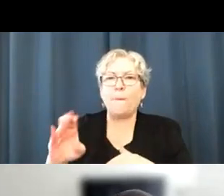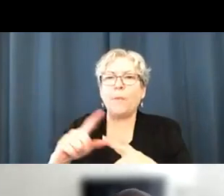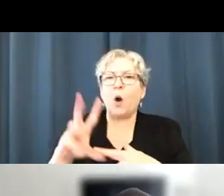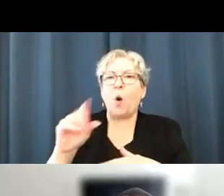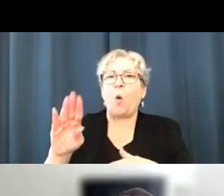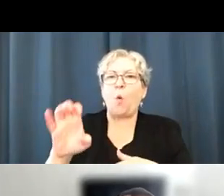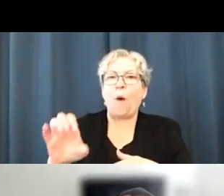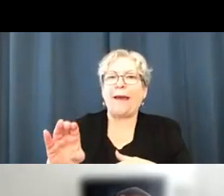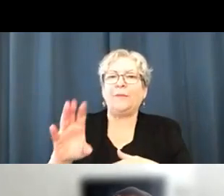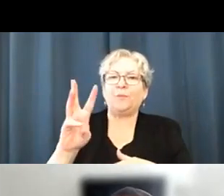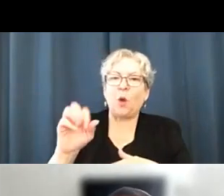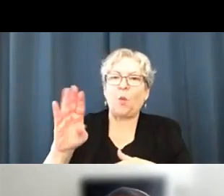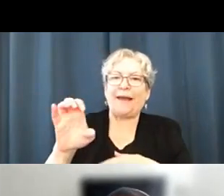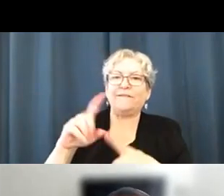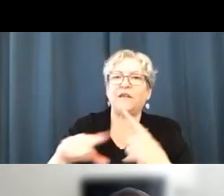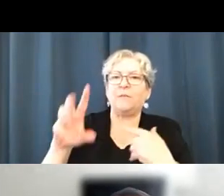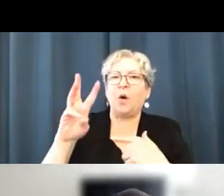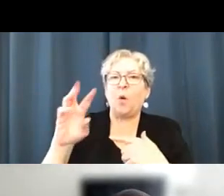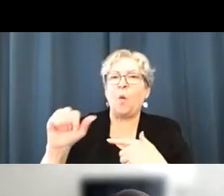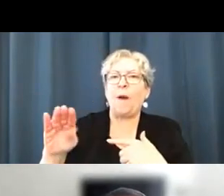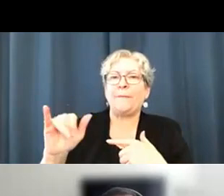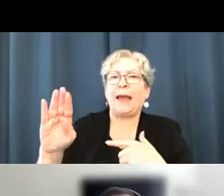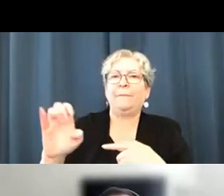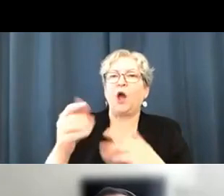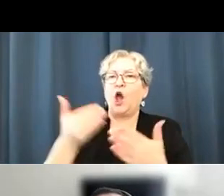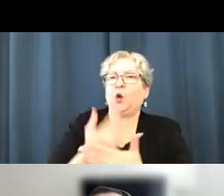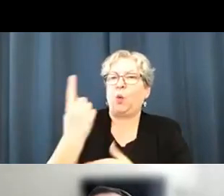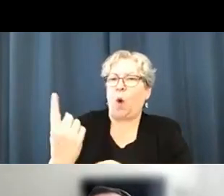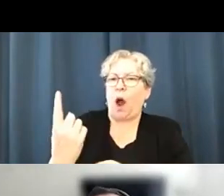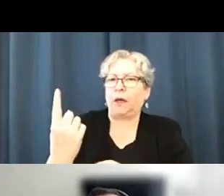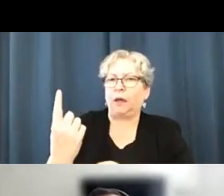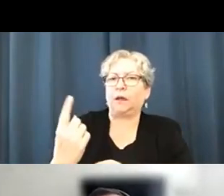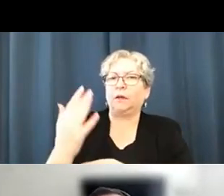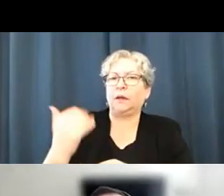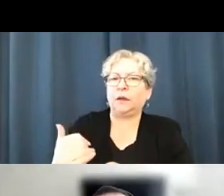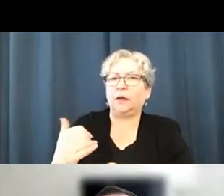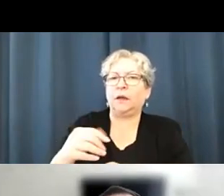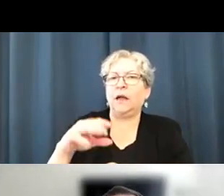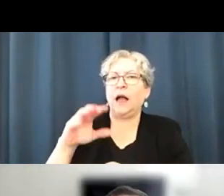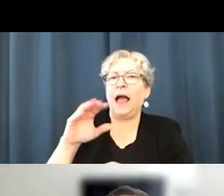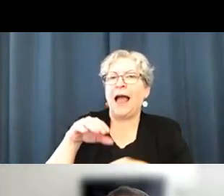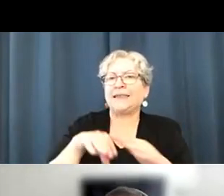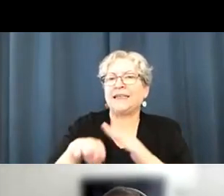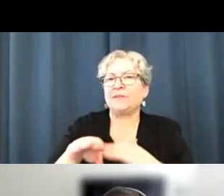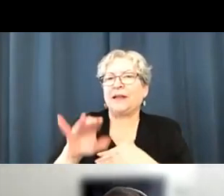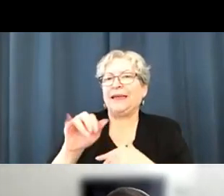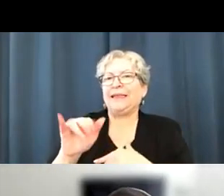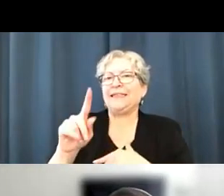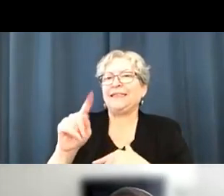and a new tool, which is cool, it's called accessibilityinsights.io. This is from Microsoft and it does some guided testing as well